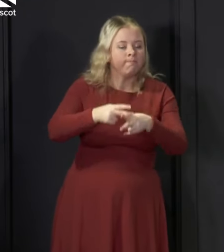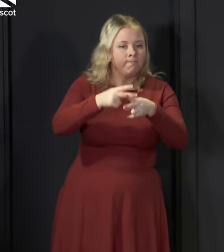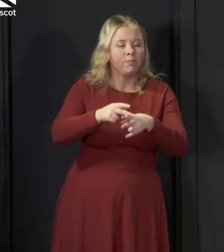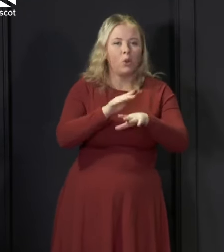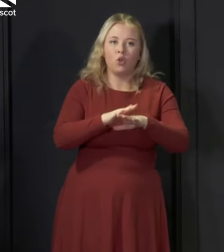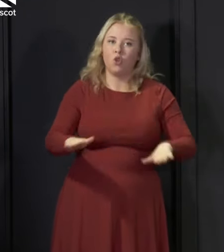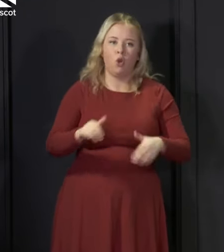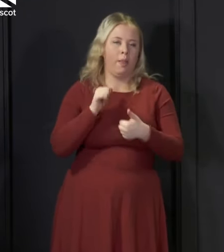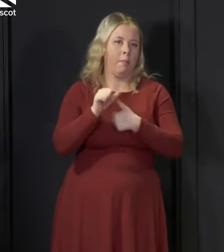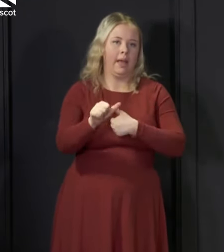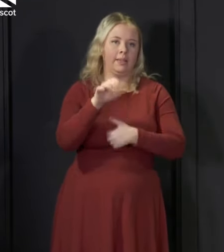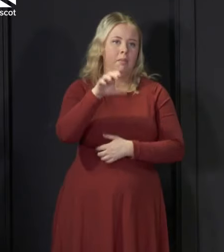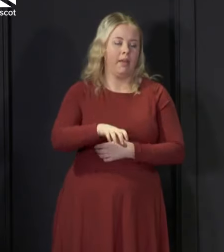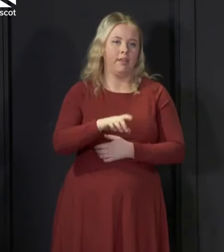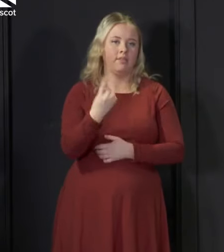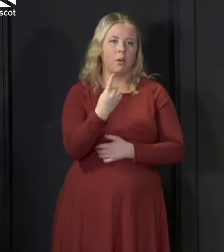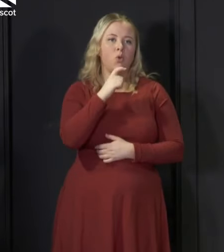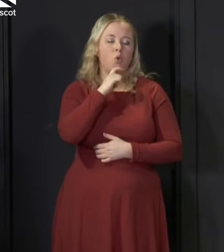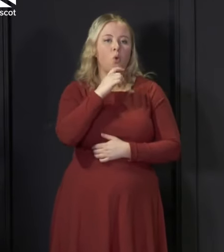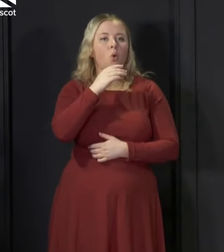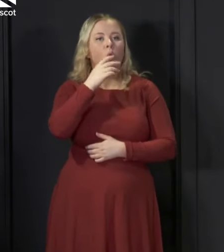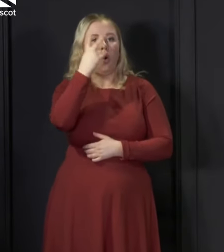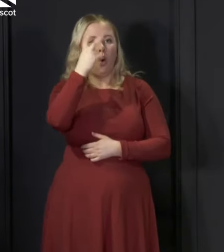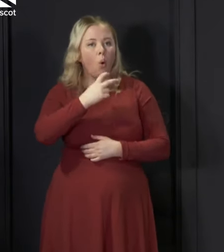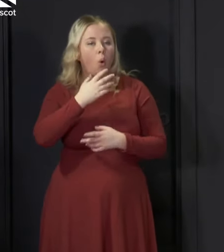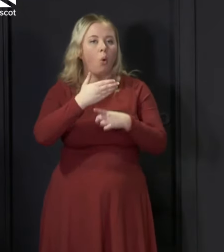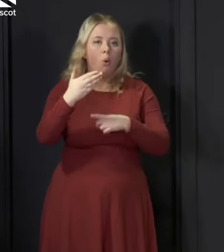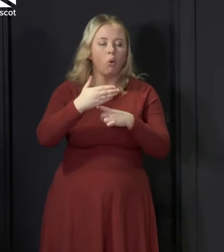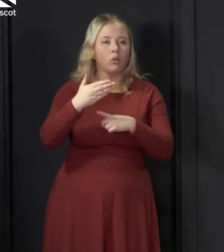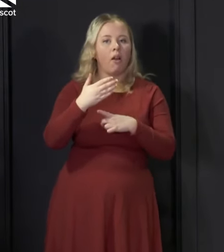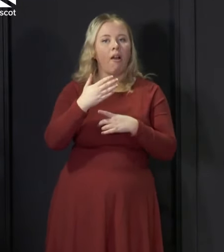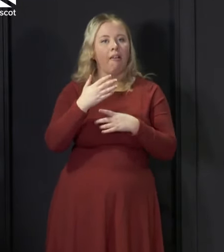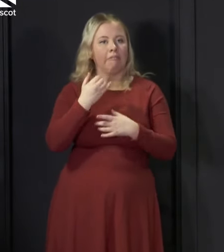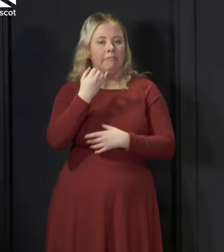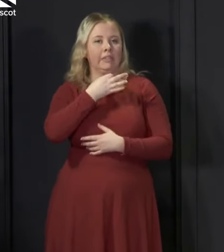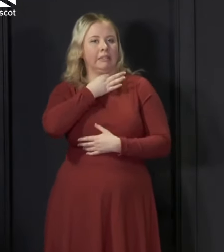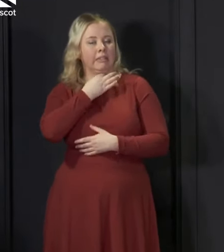place for somebody who is old and frail. Certainly ventilation will not be best, because of the